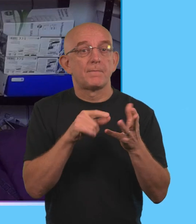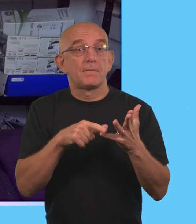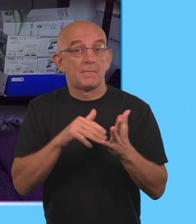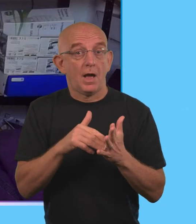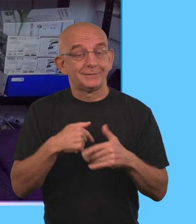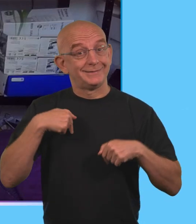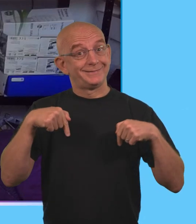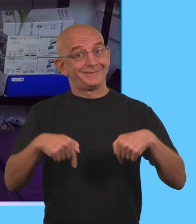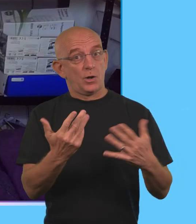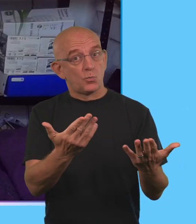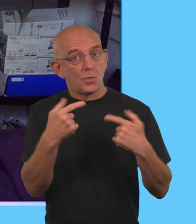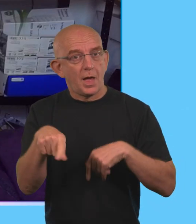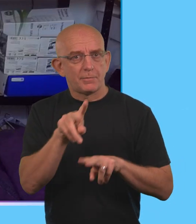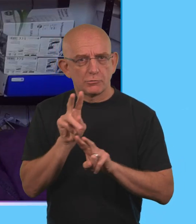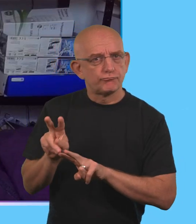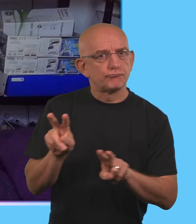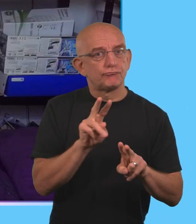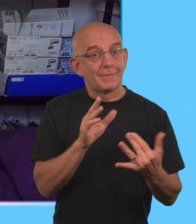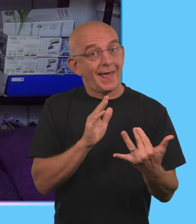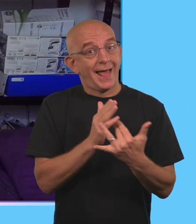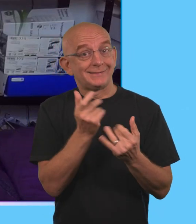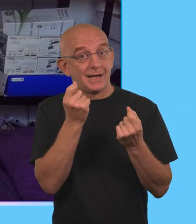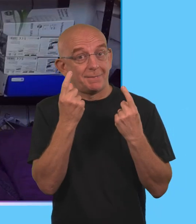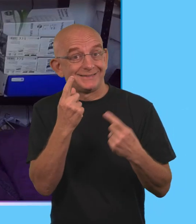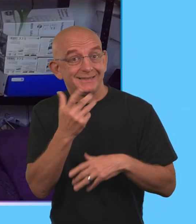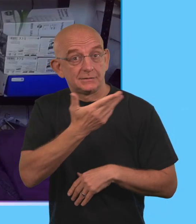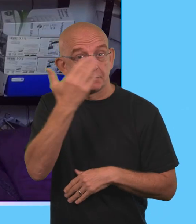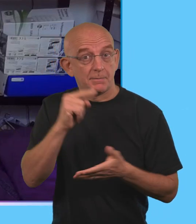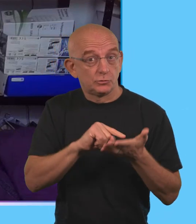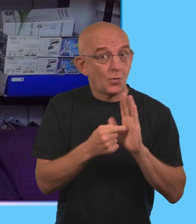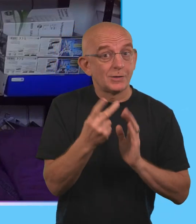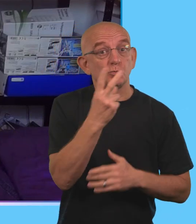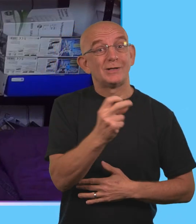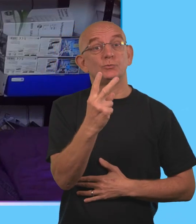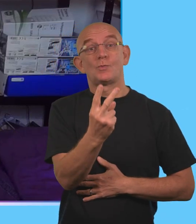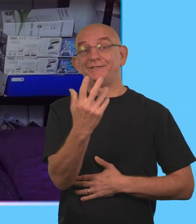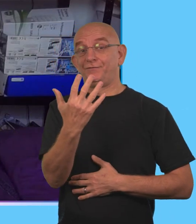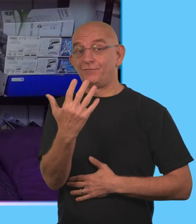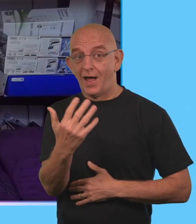and I’m here to welcome you to the Access-Ability Summer Showcase 2025.